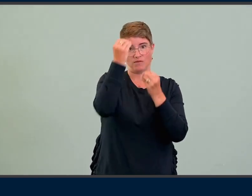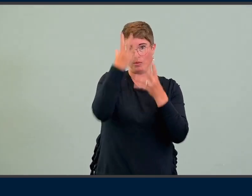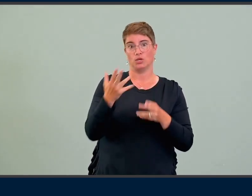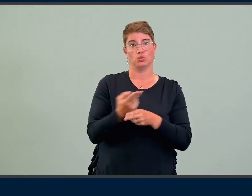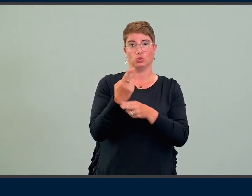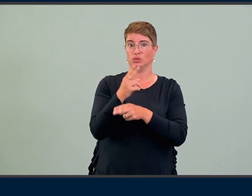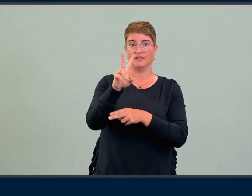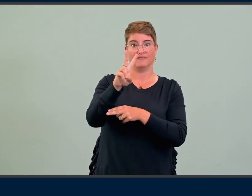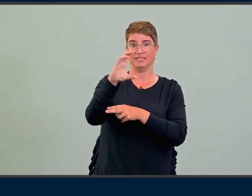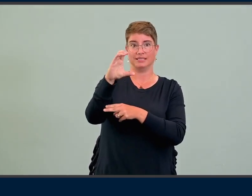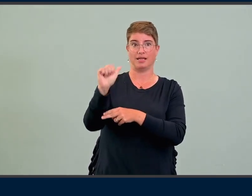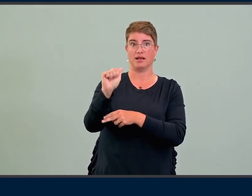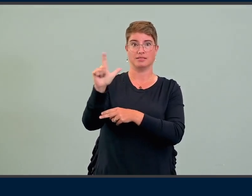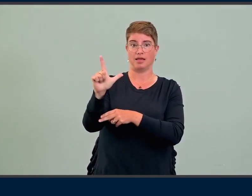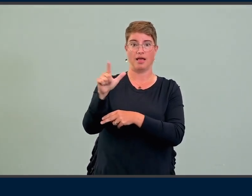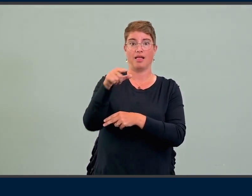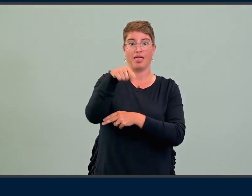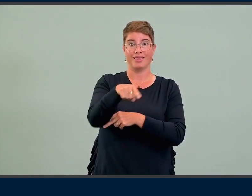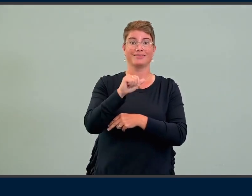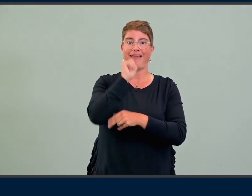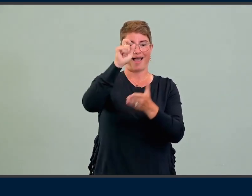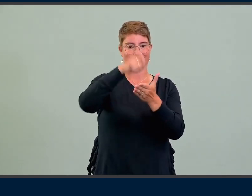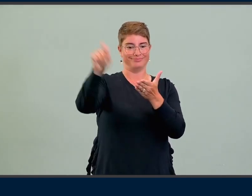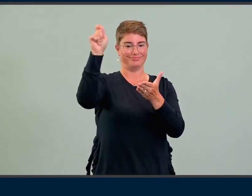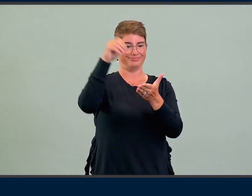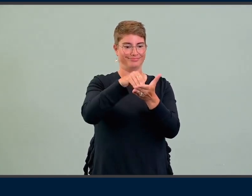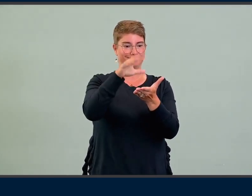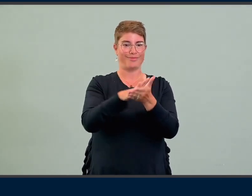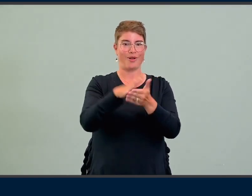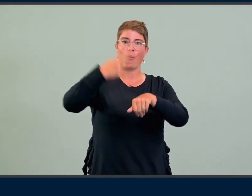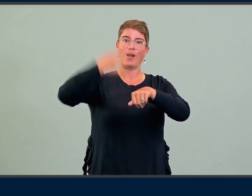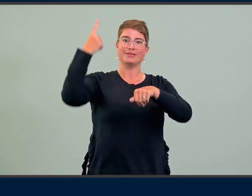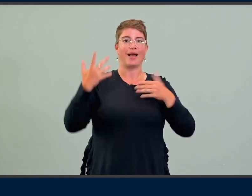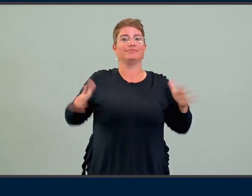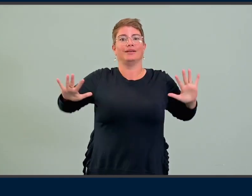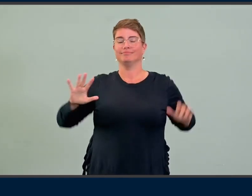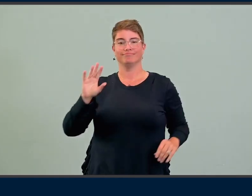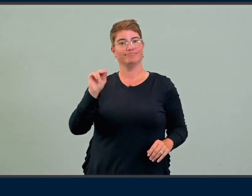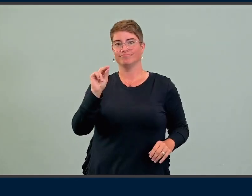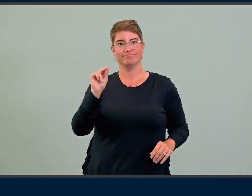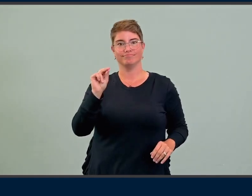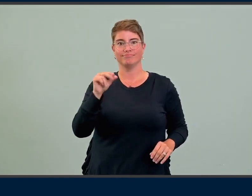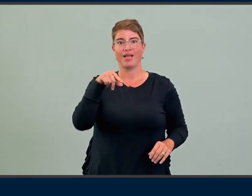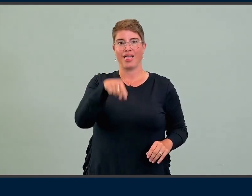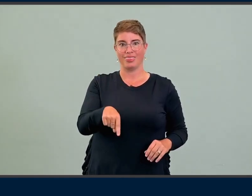evaluator for VCSL. This is not a quick checklist that can be done on one visit.